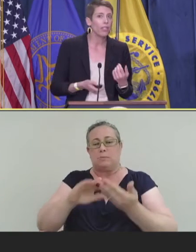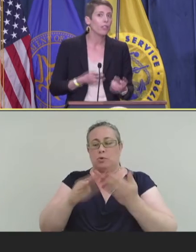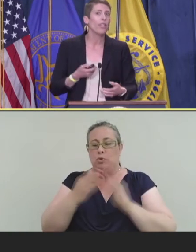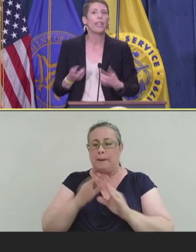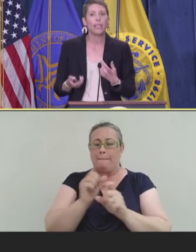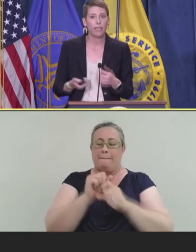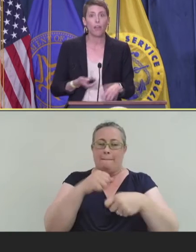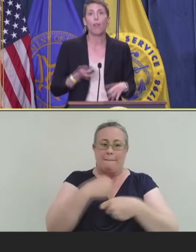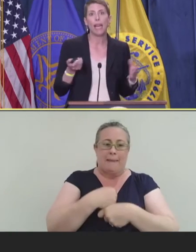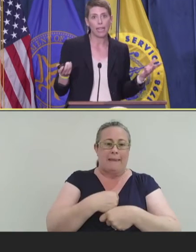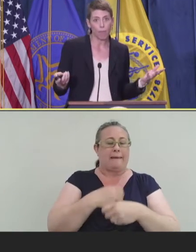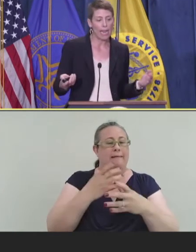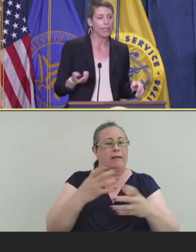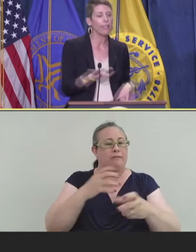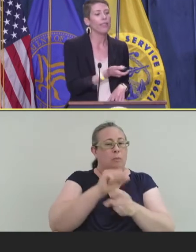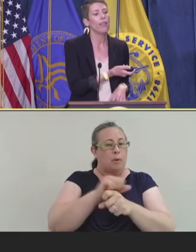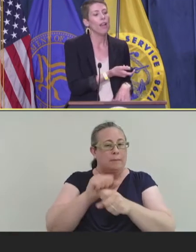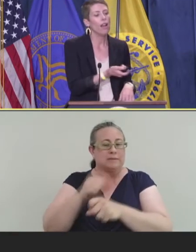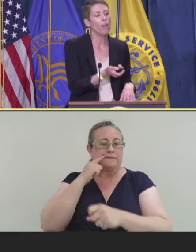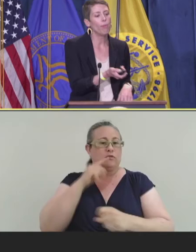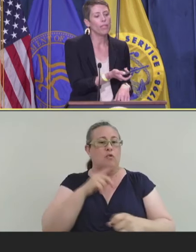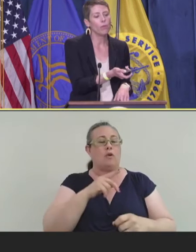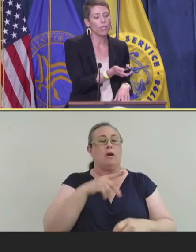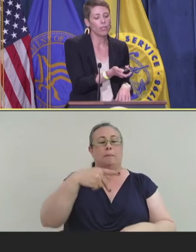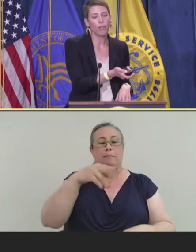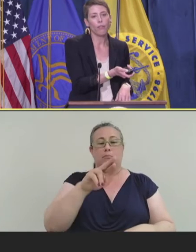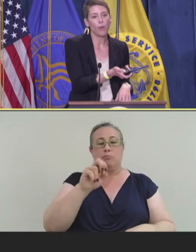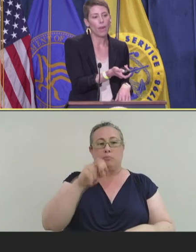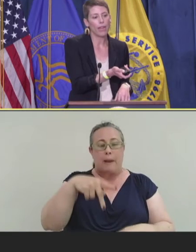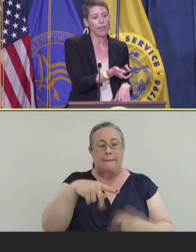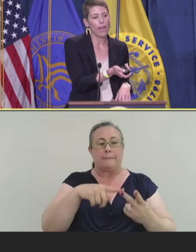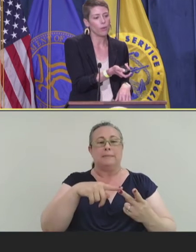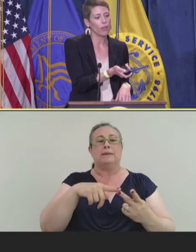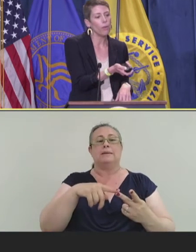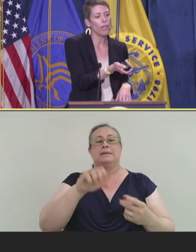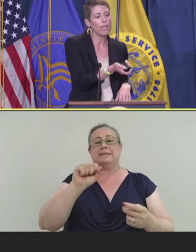screening, et cetera, back at base. But it's really just a fun way to connect with communities